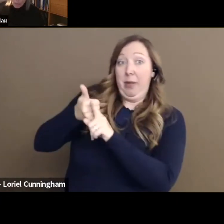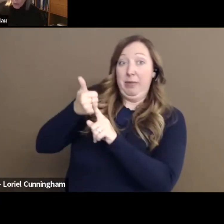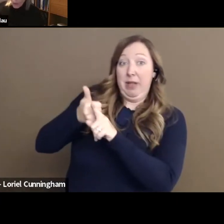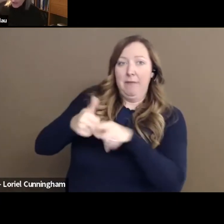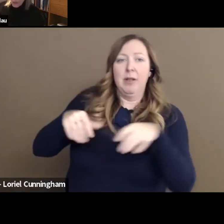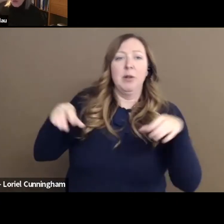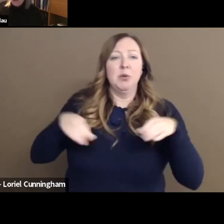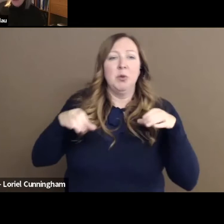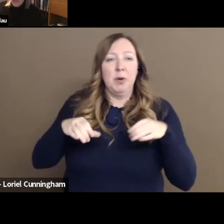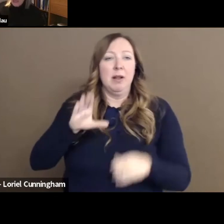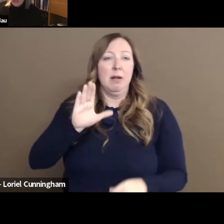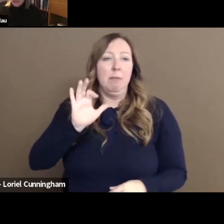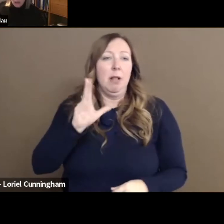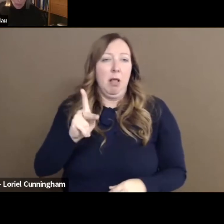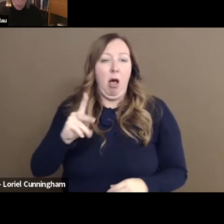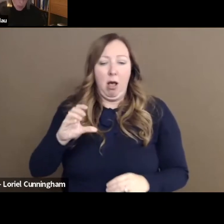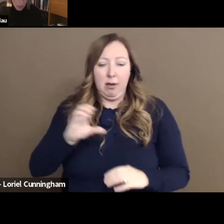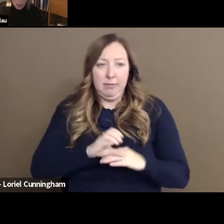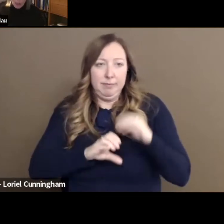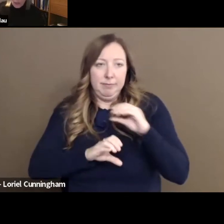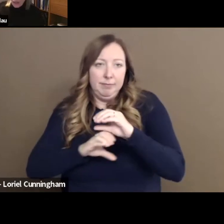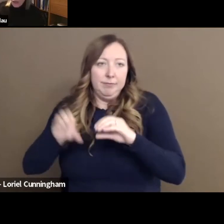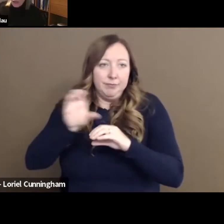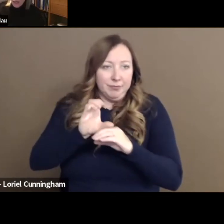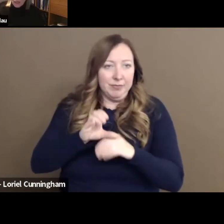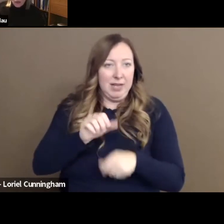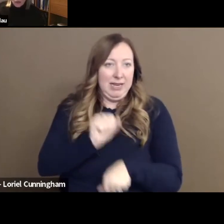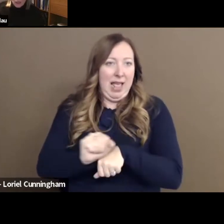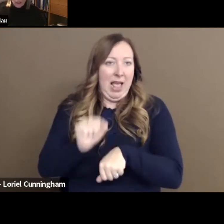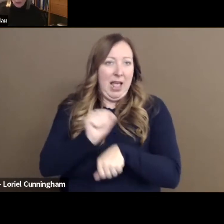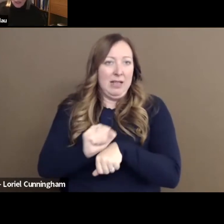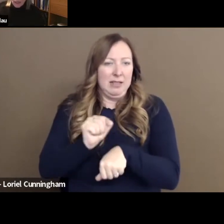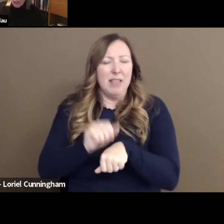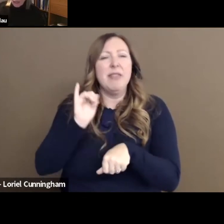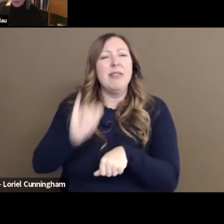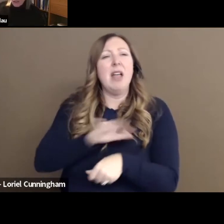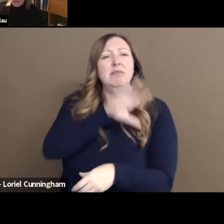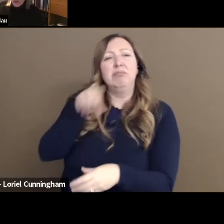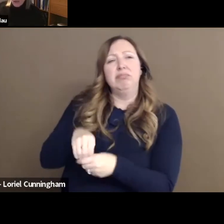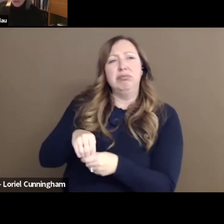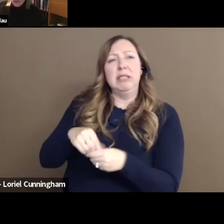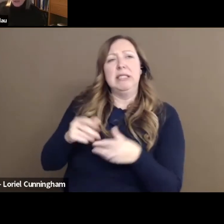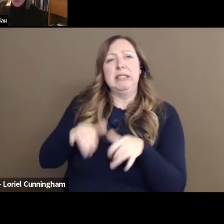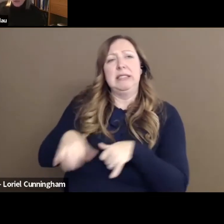which is part of many um standardized iq tests and the reason